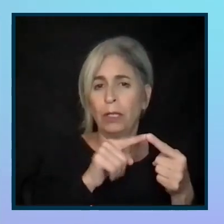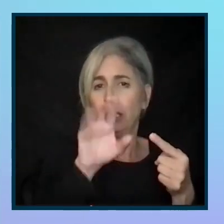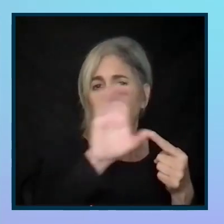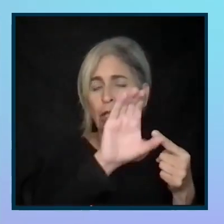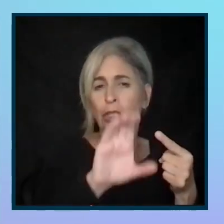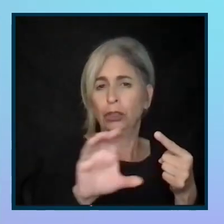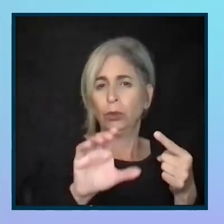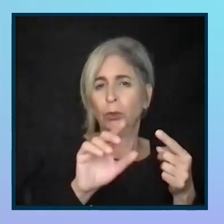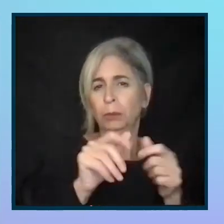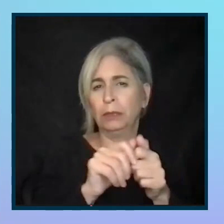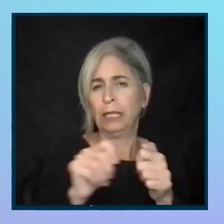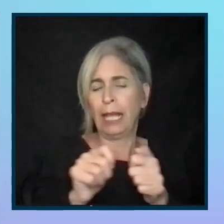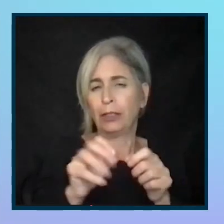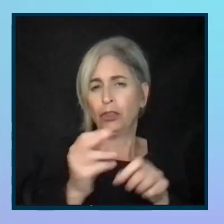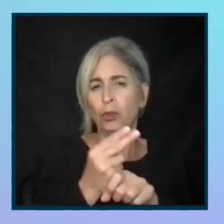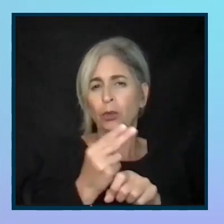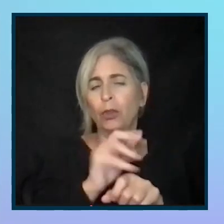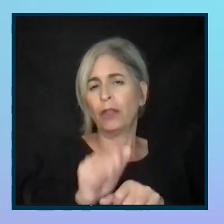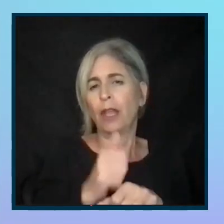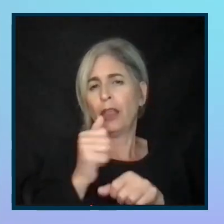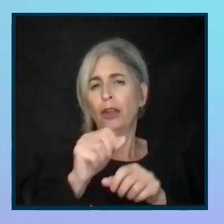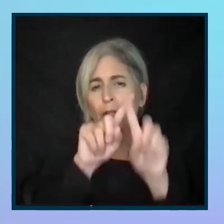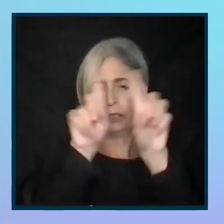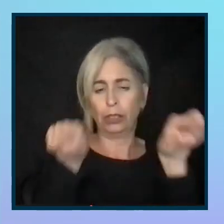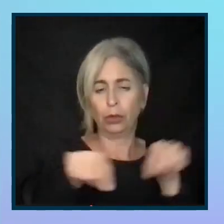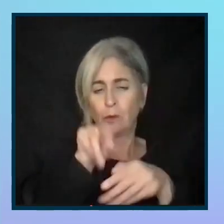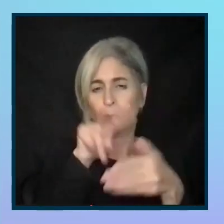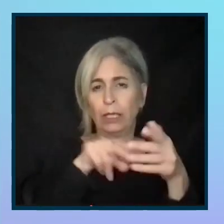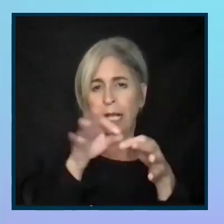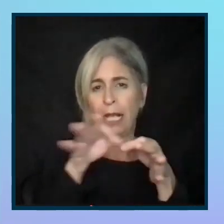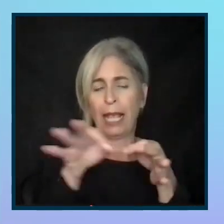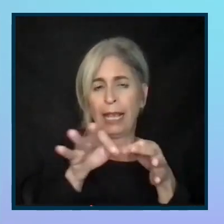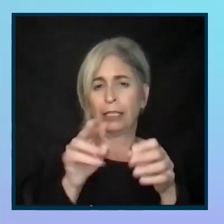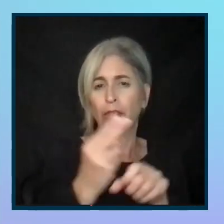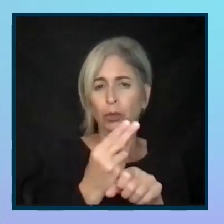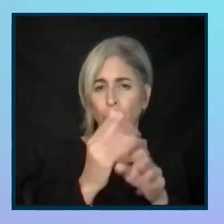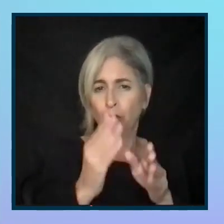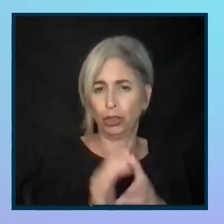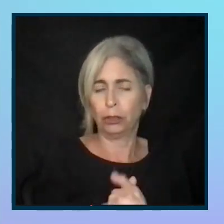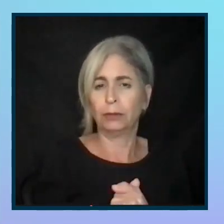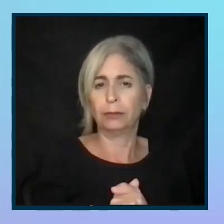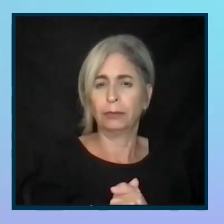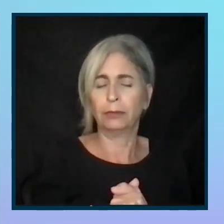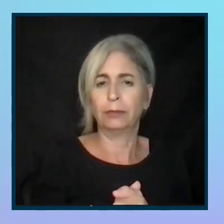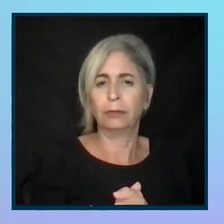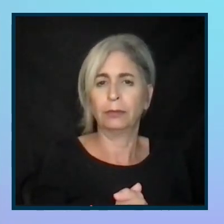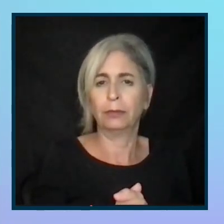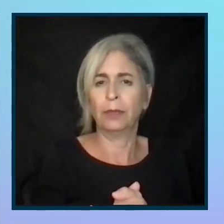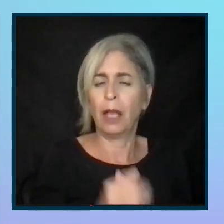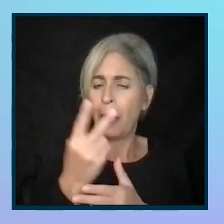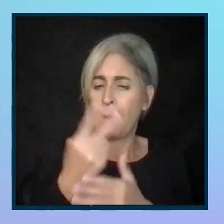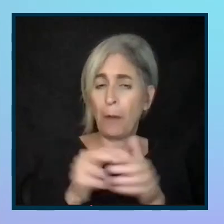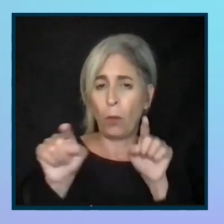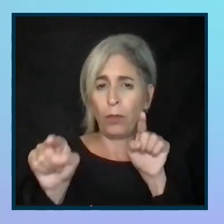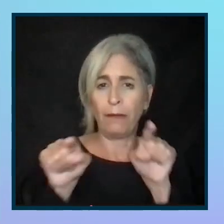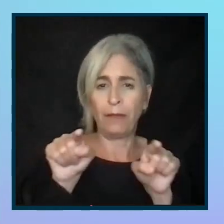and one is a screen reader user, and both of them, for all of the work that I feel like